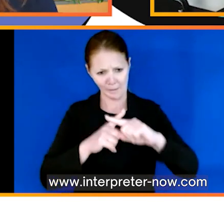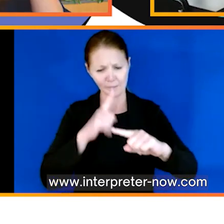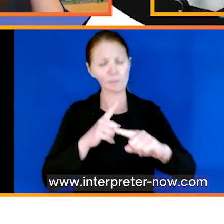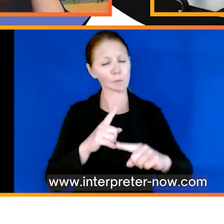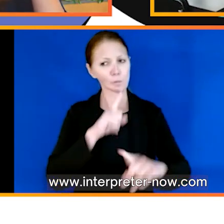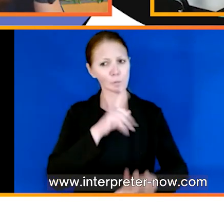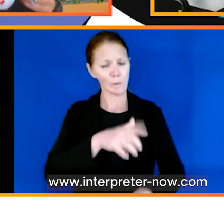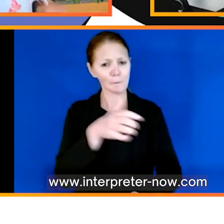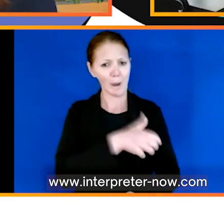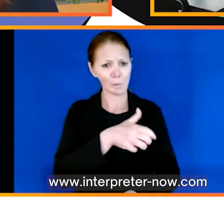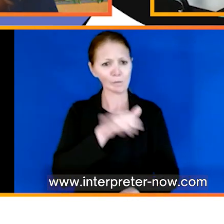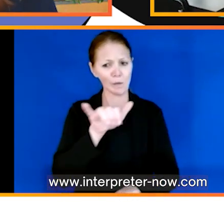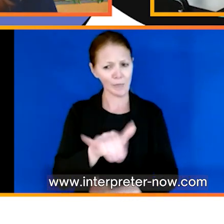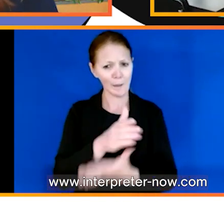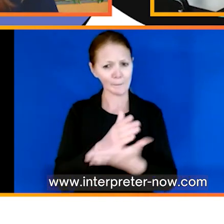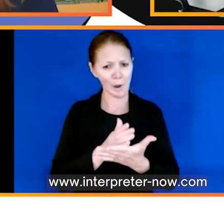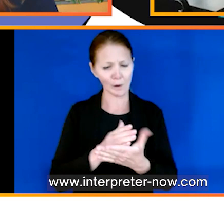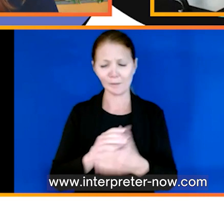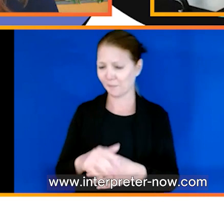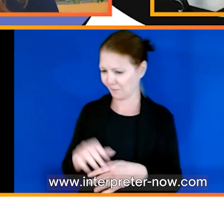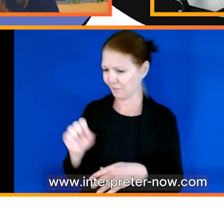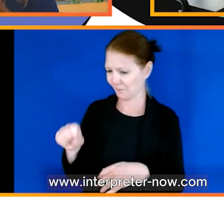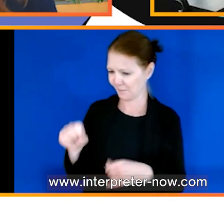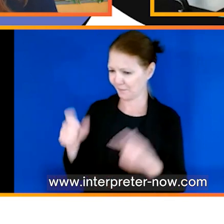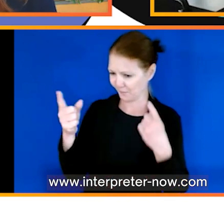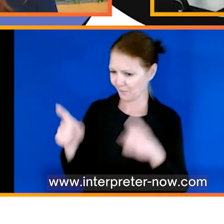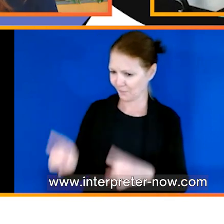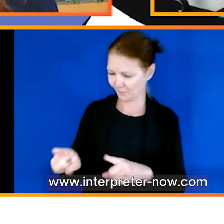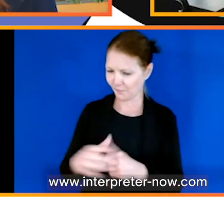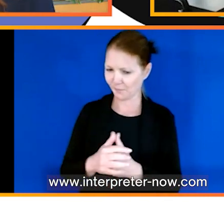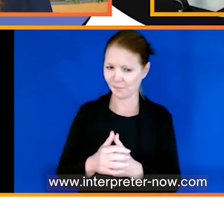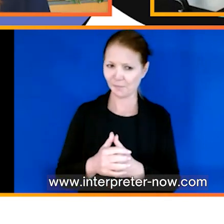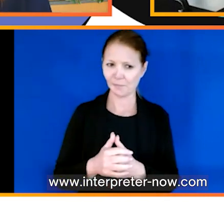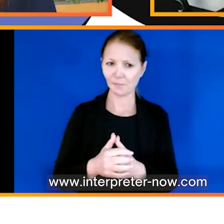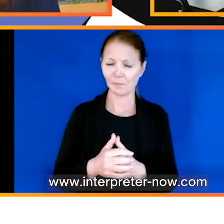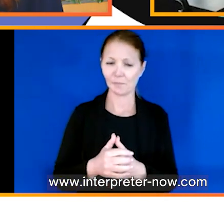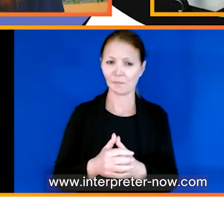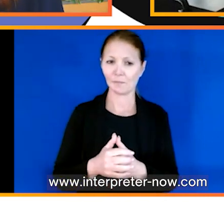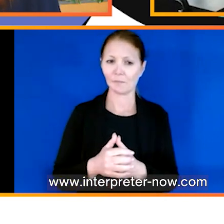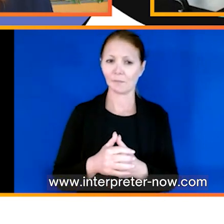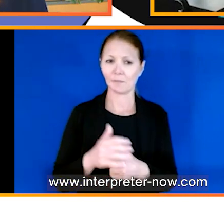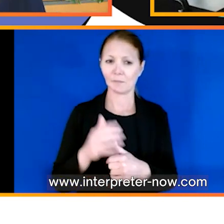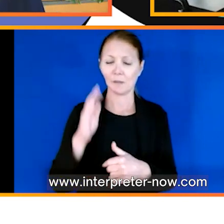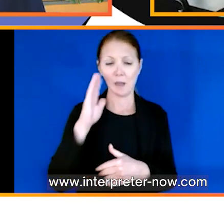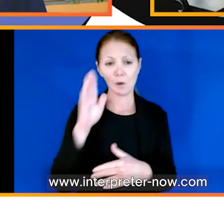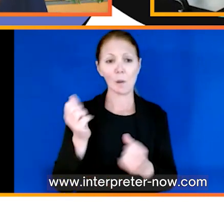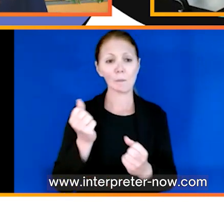Indeed, where they hired new people in positions, and they need our expertise and your expertise